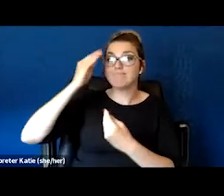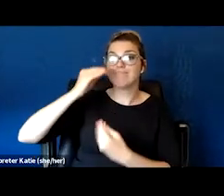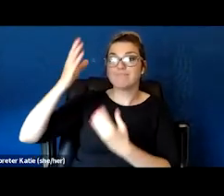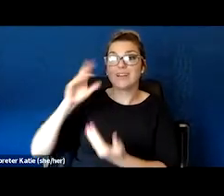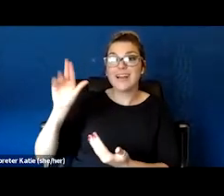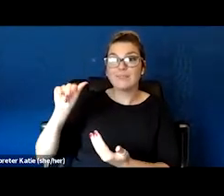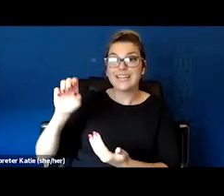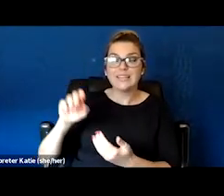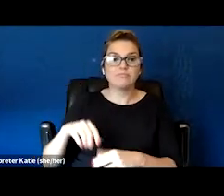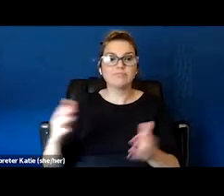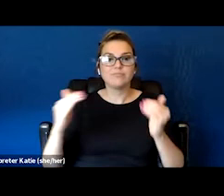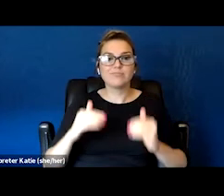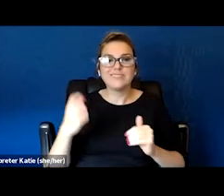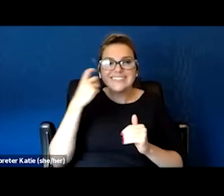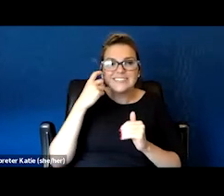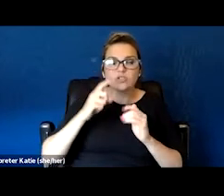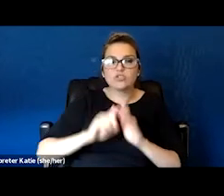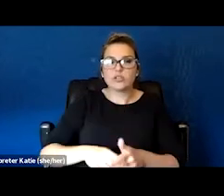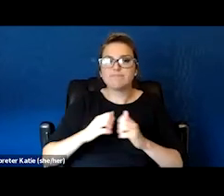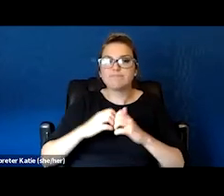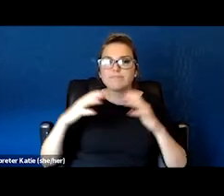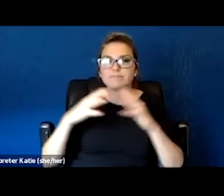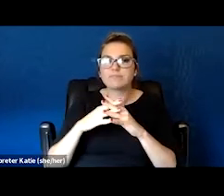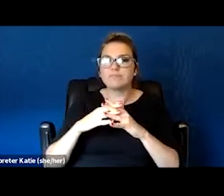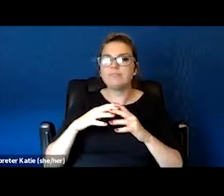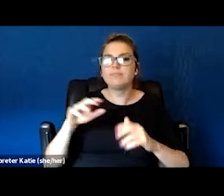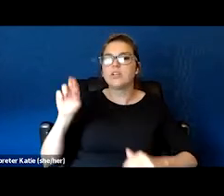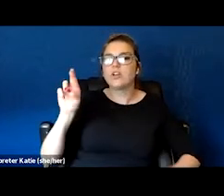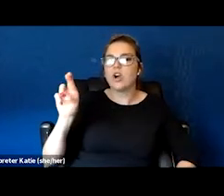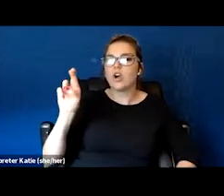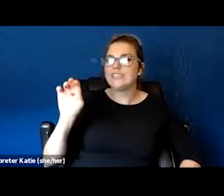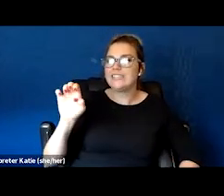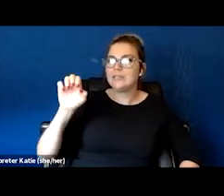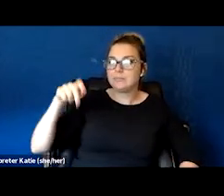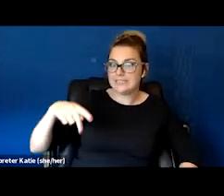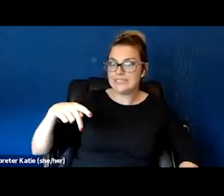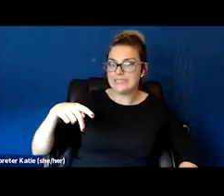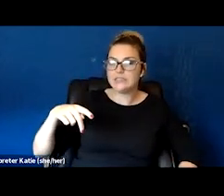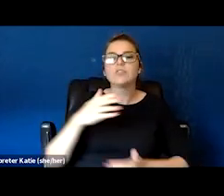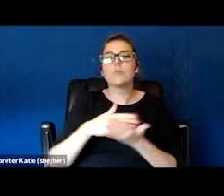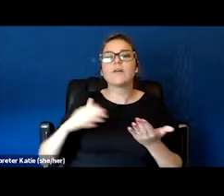a Shelter Resident Council. So a couple of our county-run shelters are starting a resident council